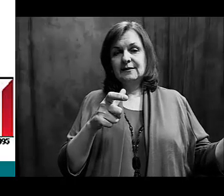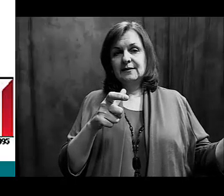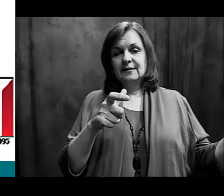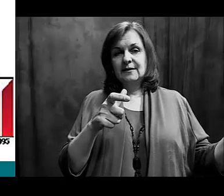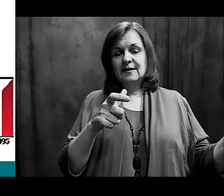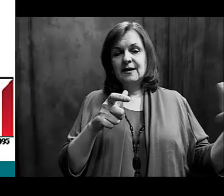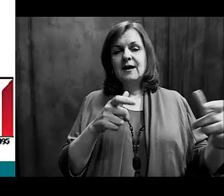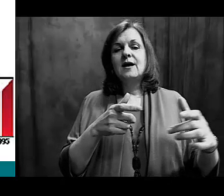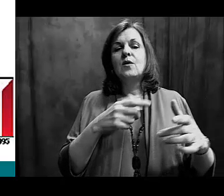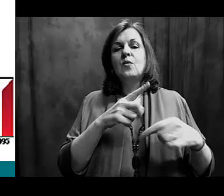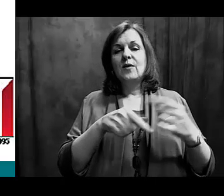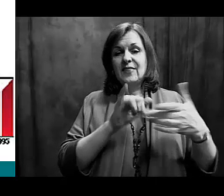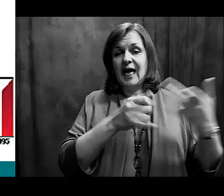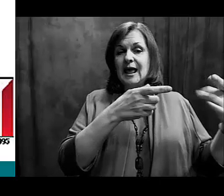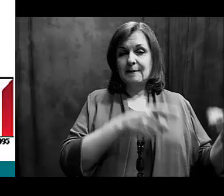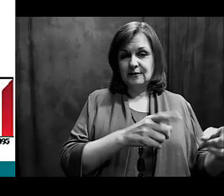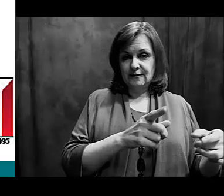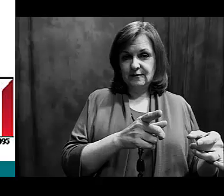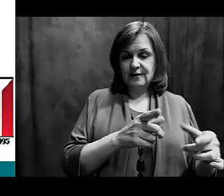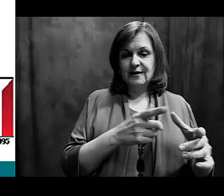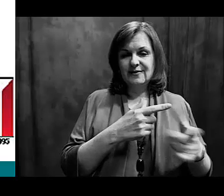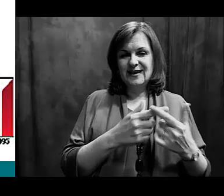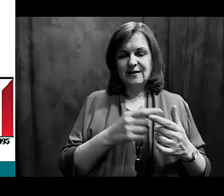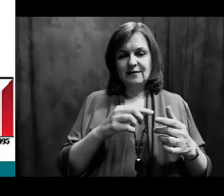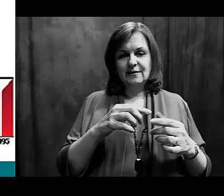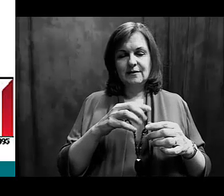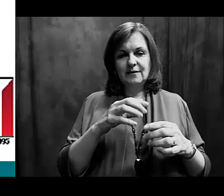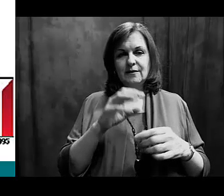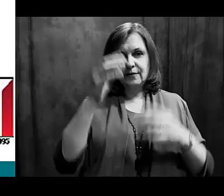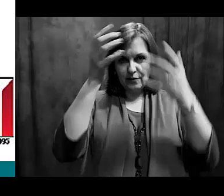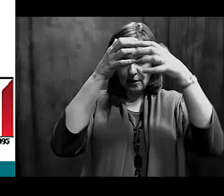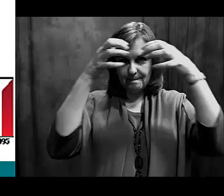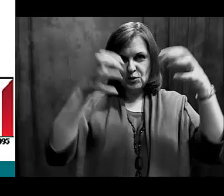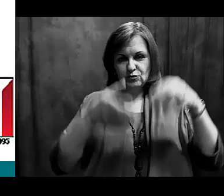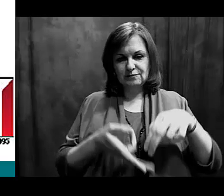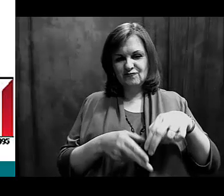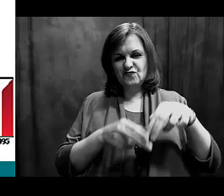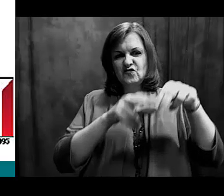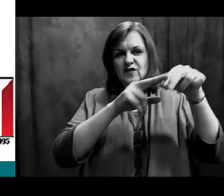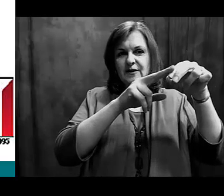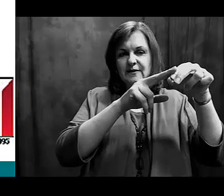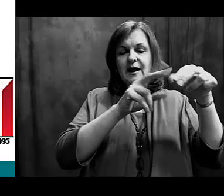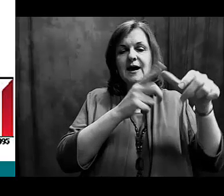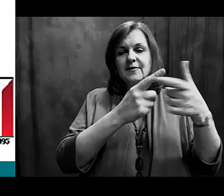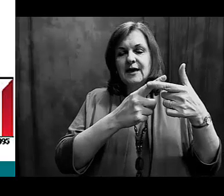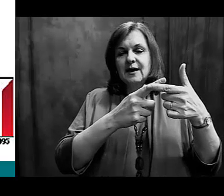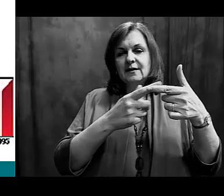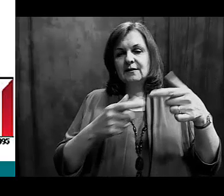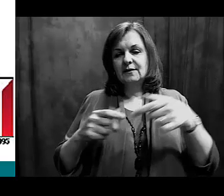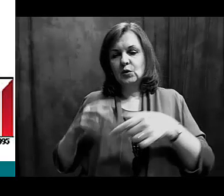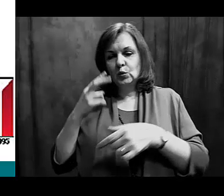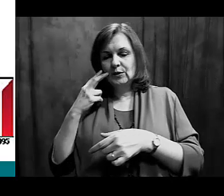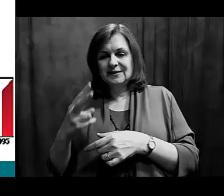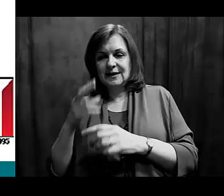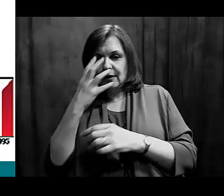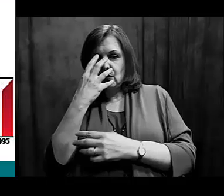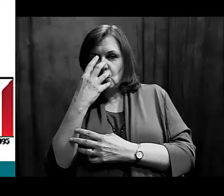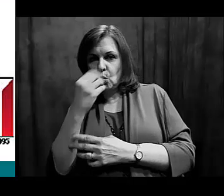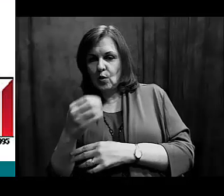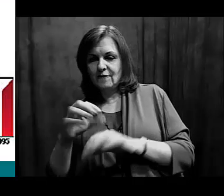and following that - so if this is the peak of the moose - following that we see an increase in